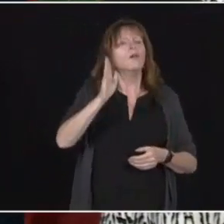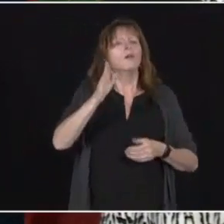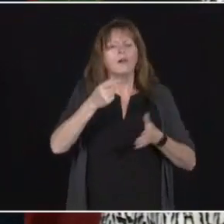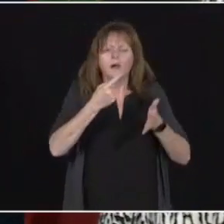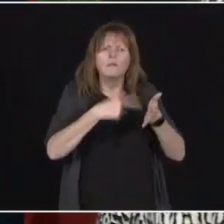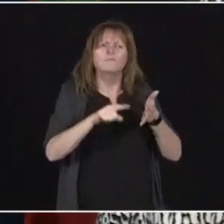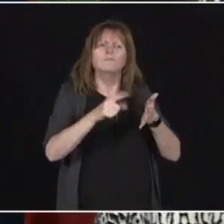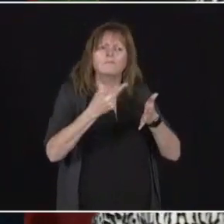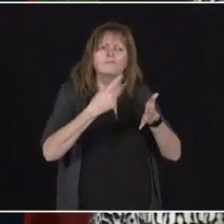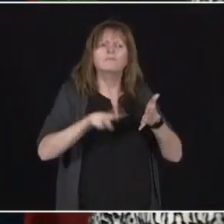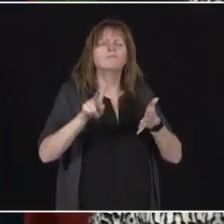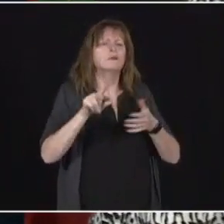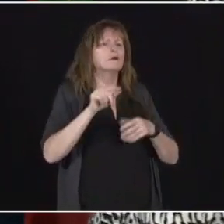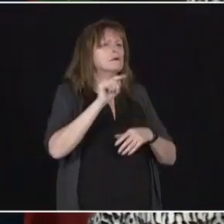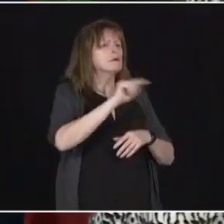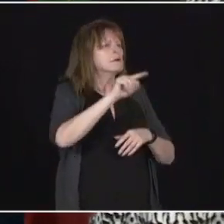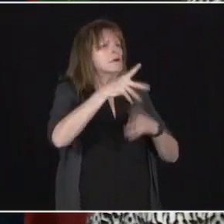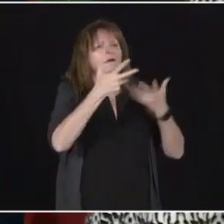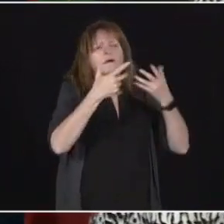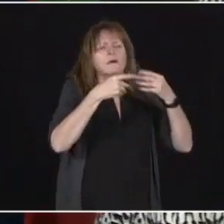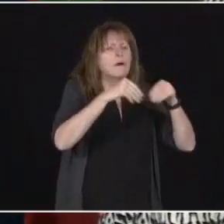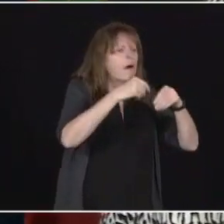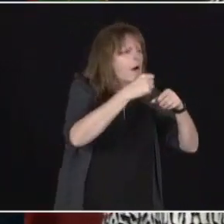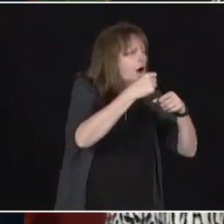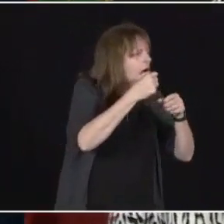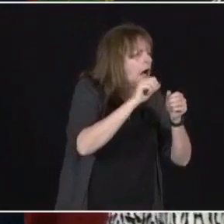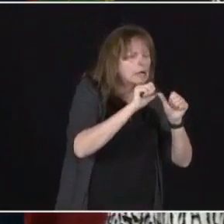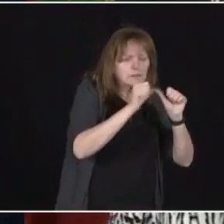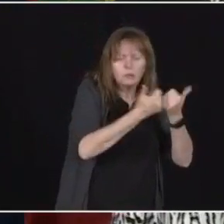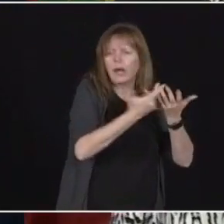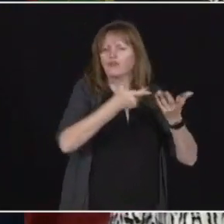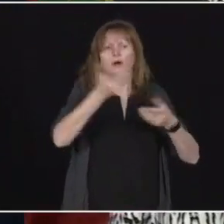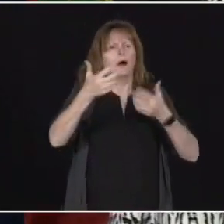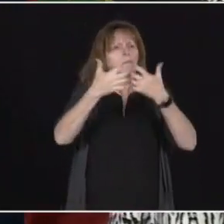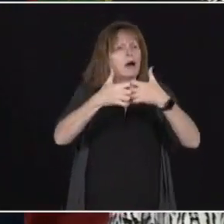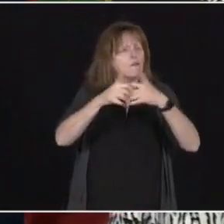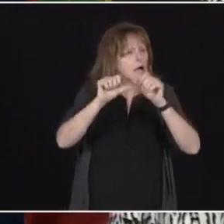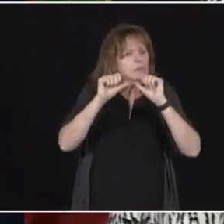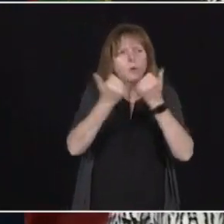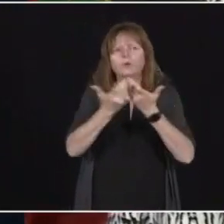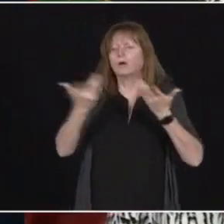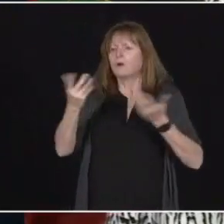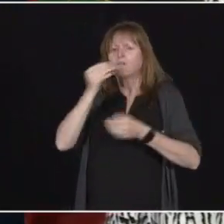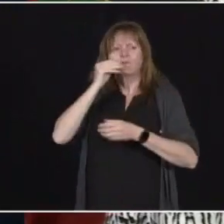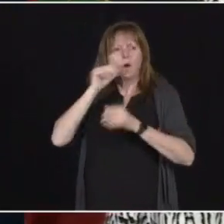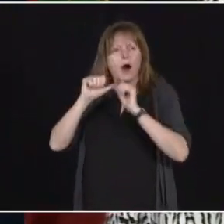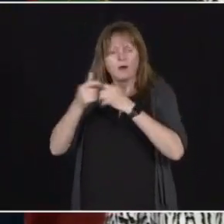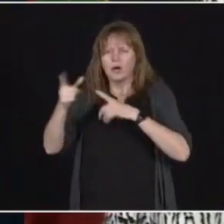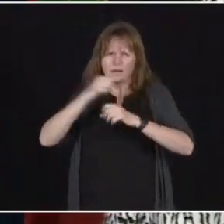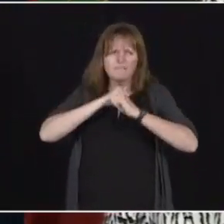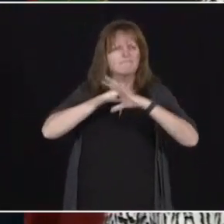That is why I say moving forward, let's by Canadian. Made in Canada and I am going to get on the line